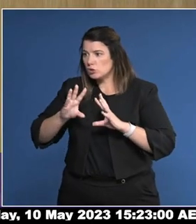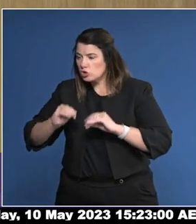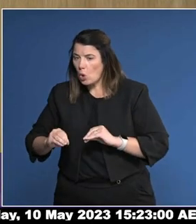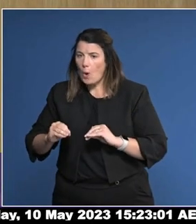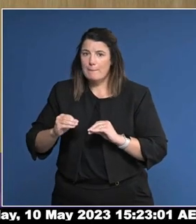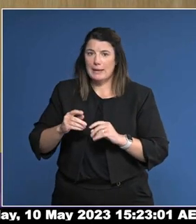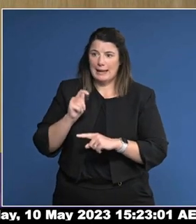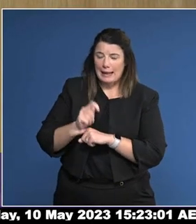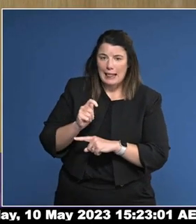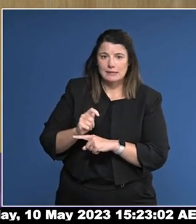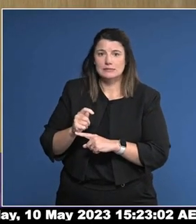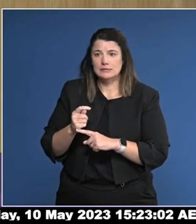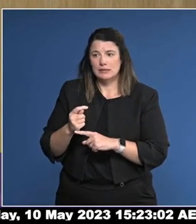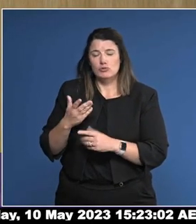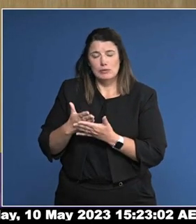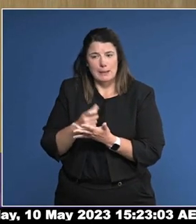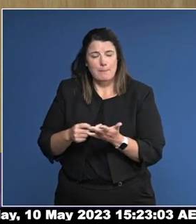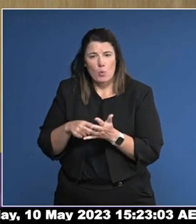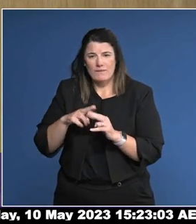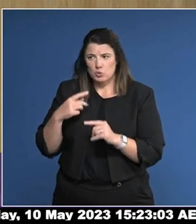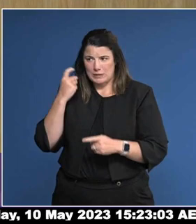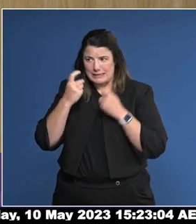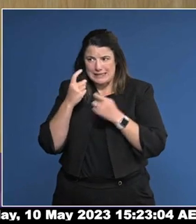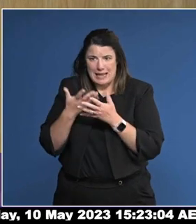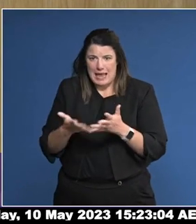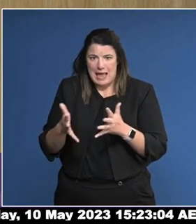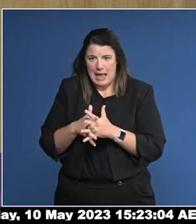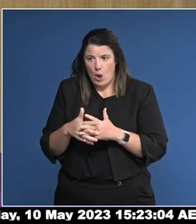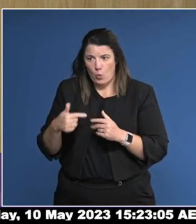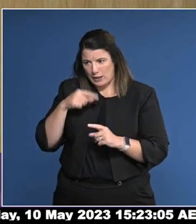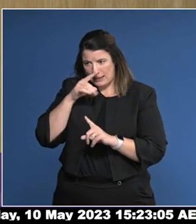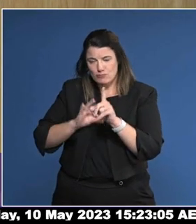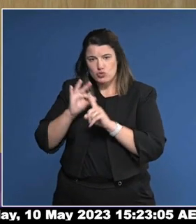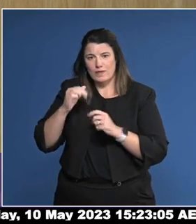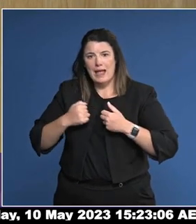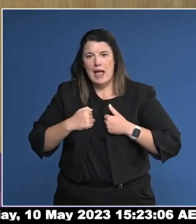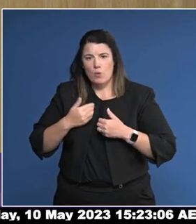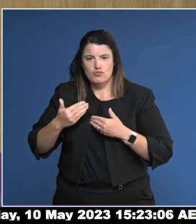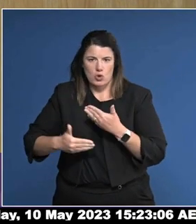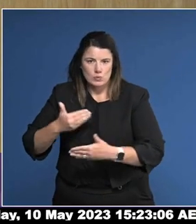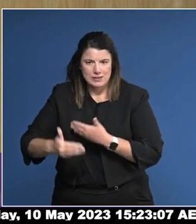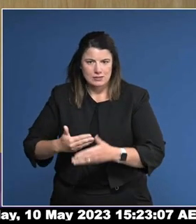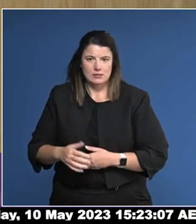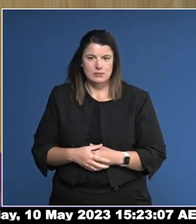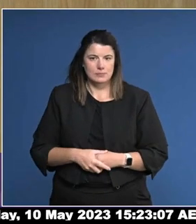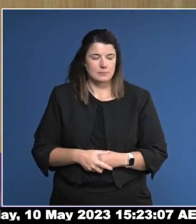an important thing for us to consider how we go about that.